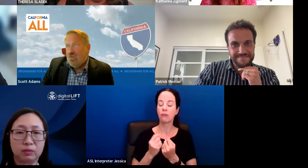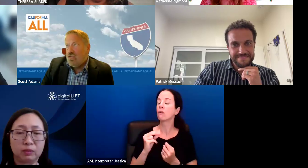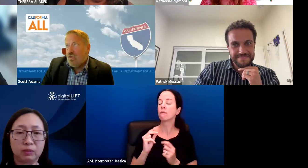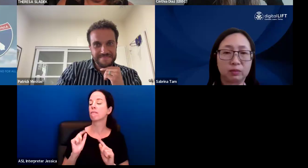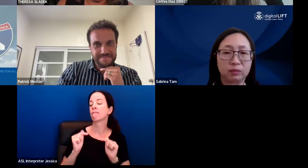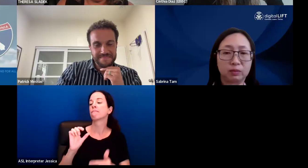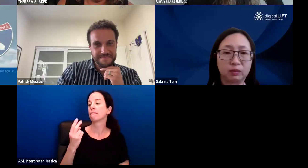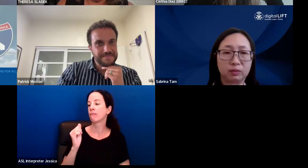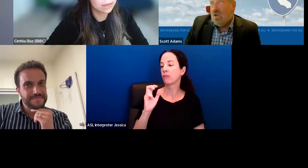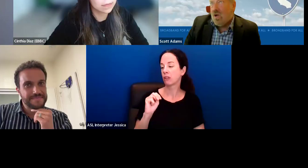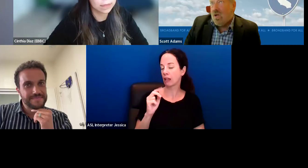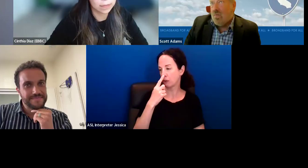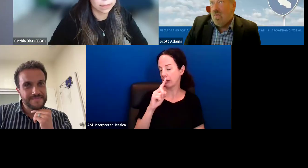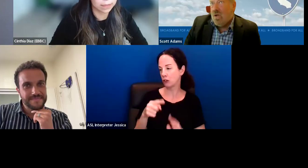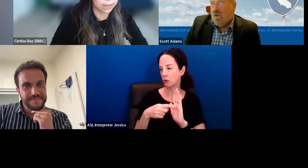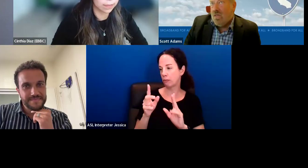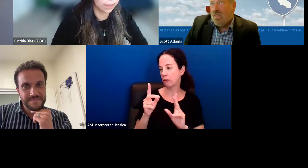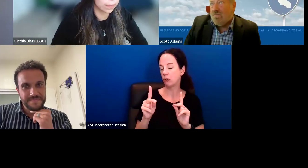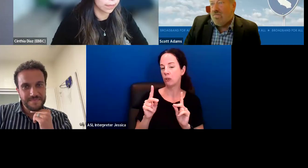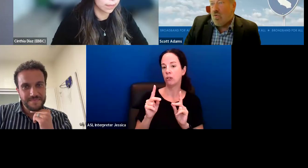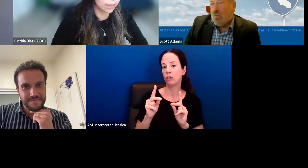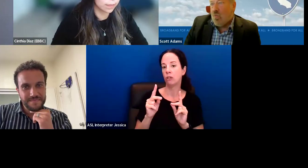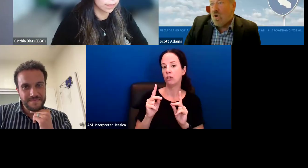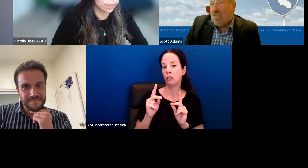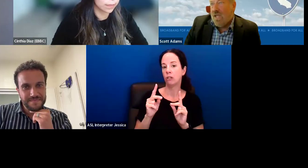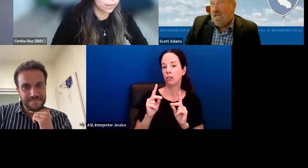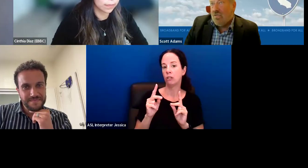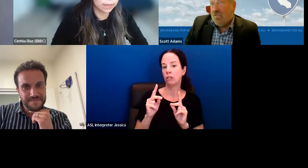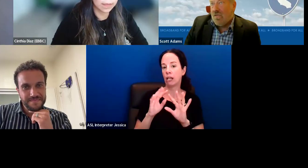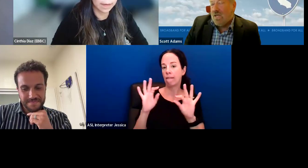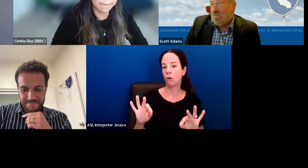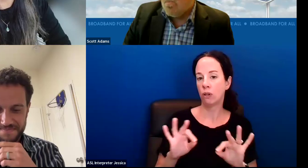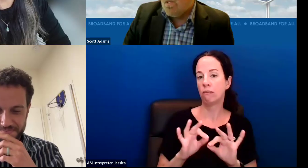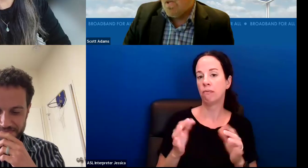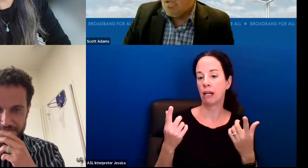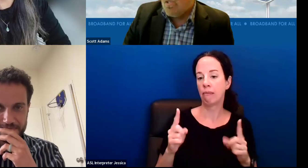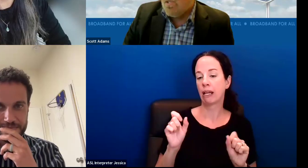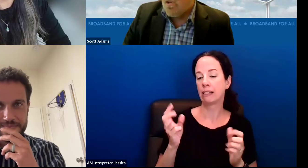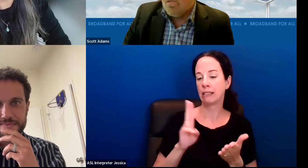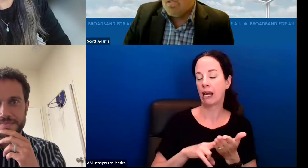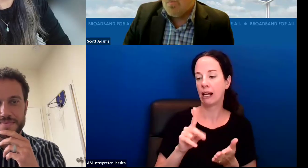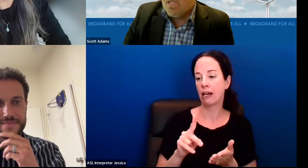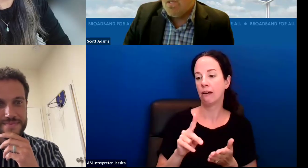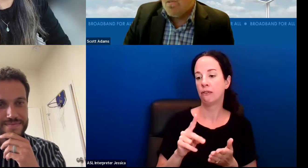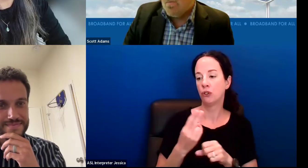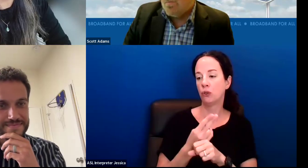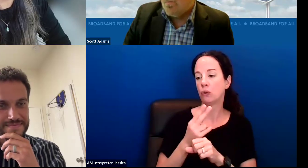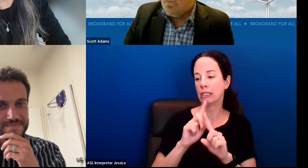can you show people the form where they can sign up to leverage these services, please?